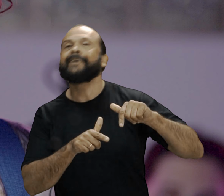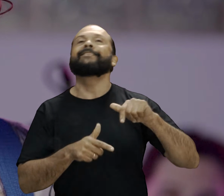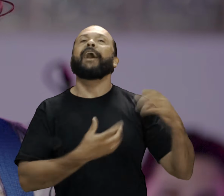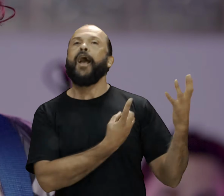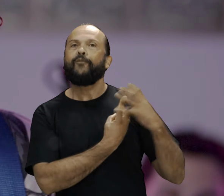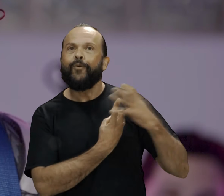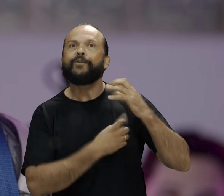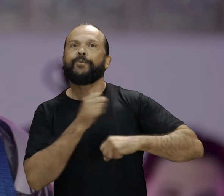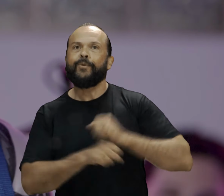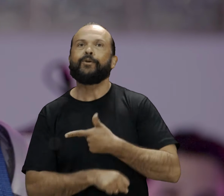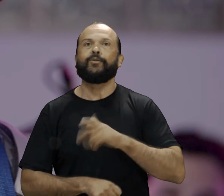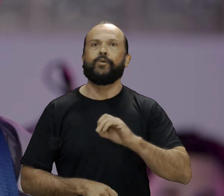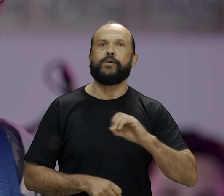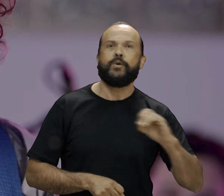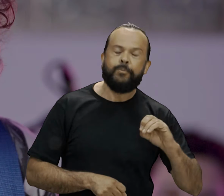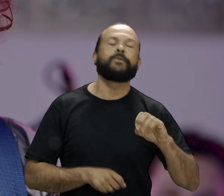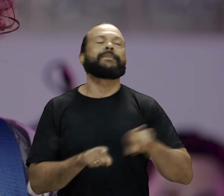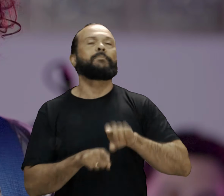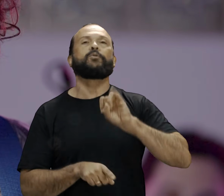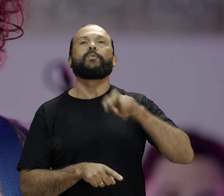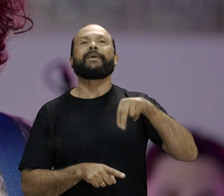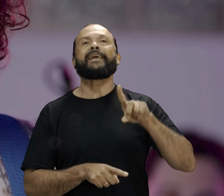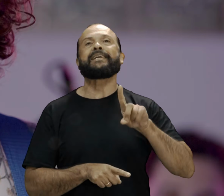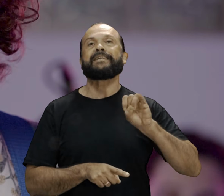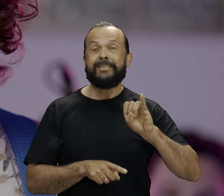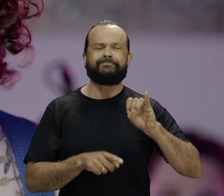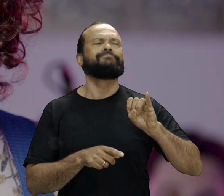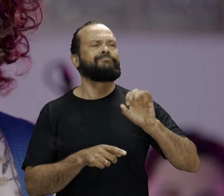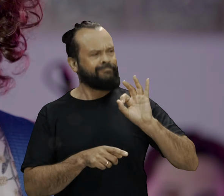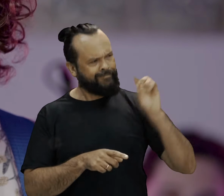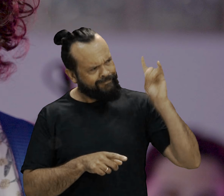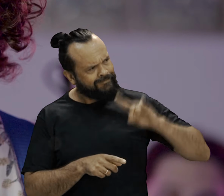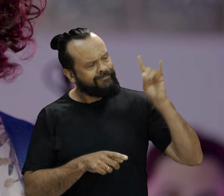which we can clearly see in Rush, both for its rhythm and for its tempo,